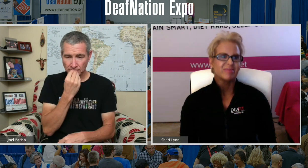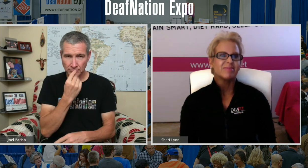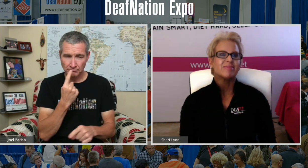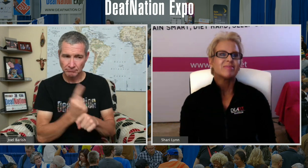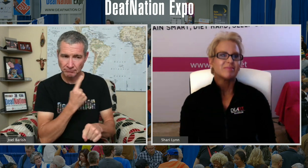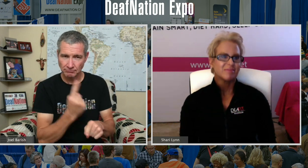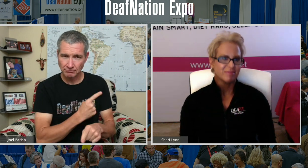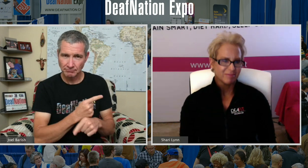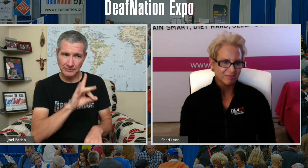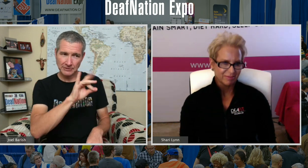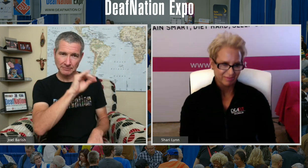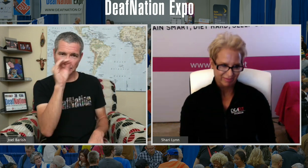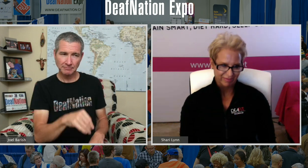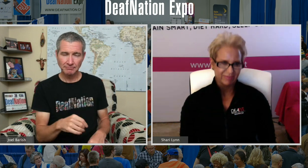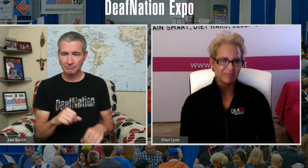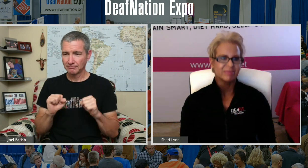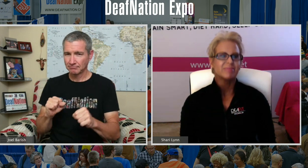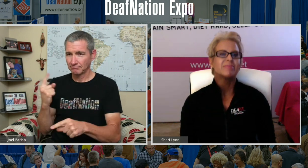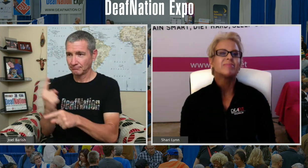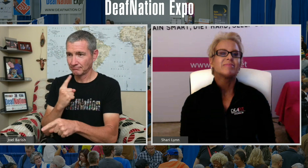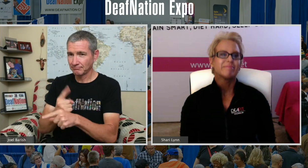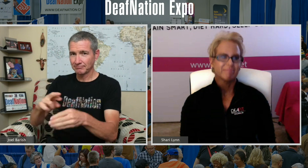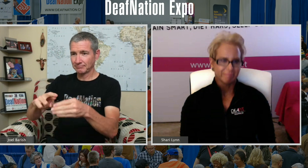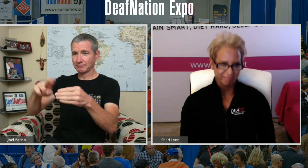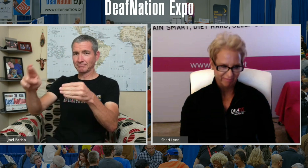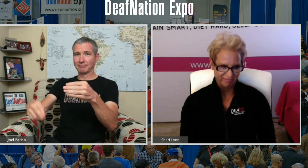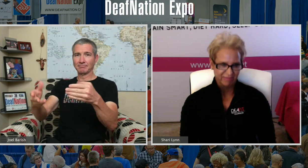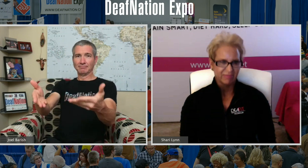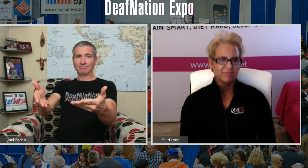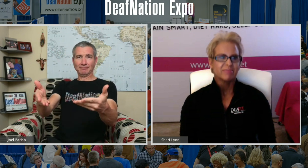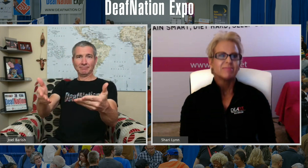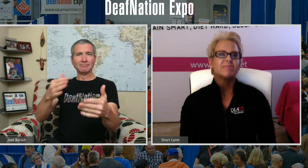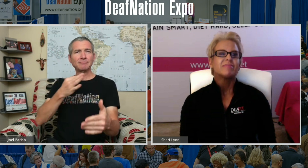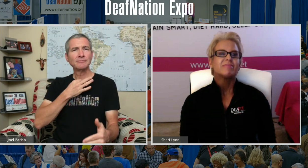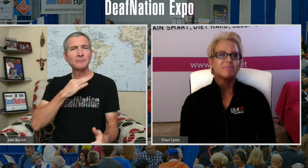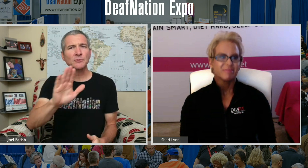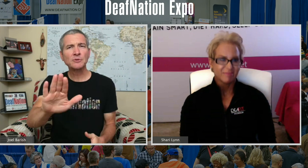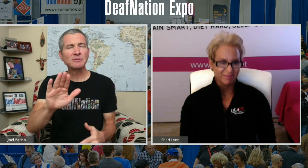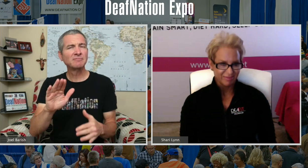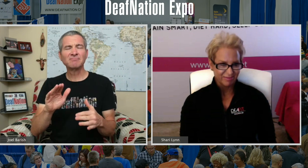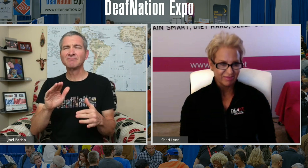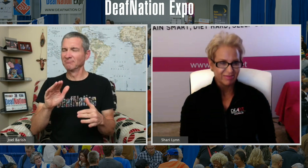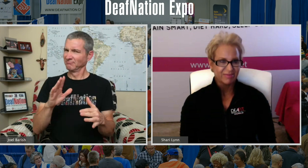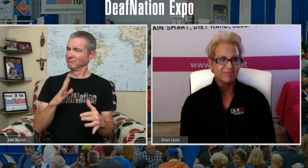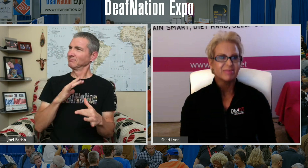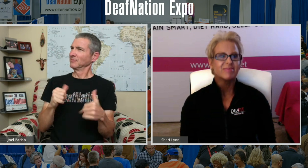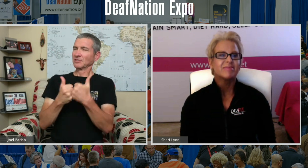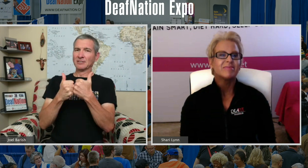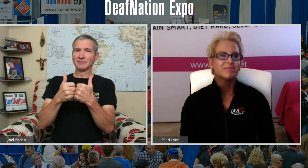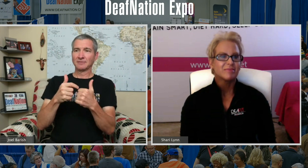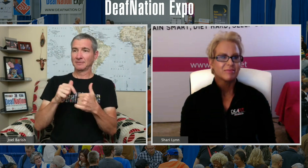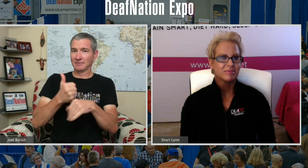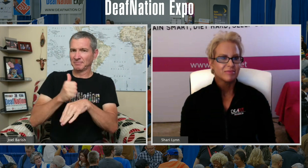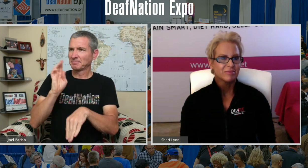We eat right. 80% and doing it right, and the results are there. I’m curious, what is a challenge